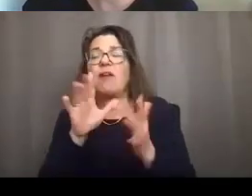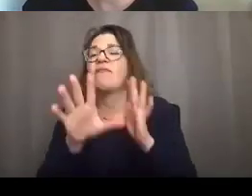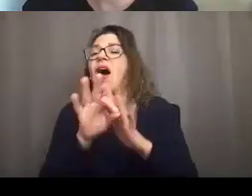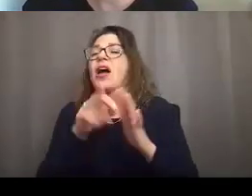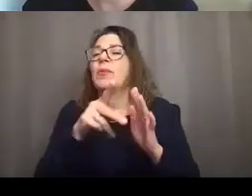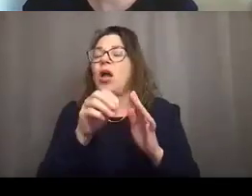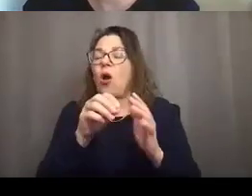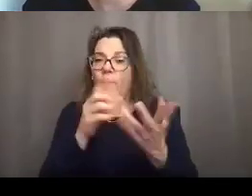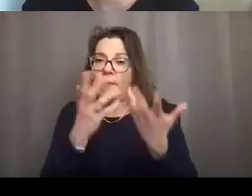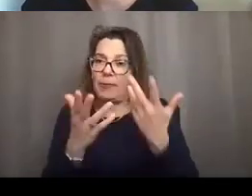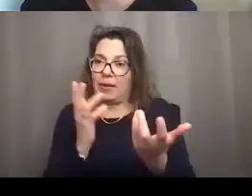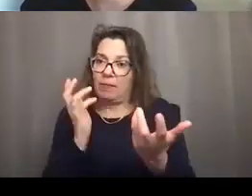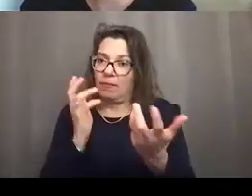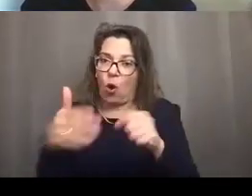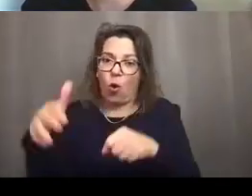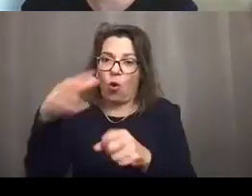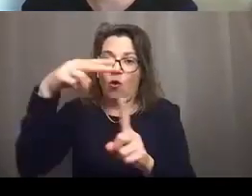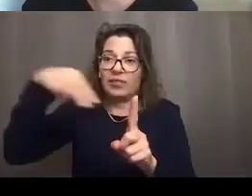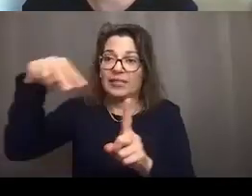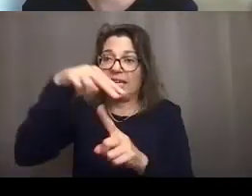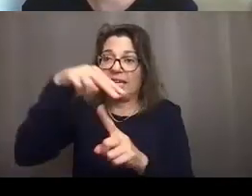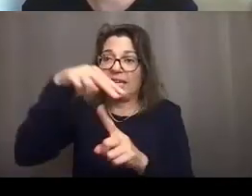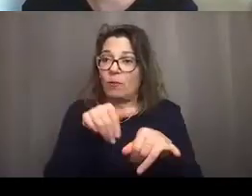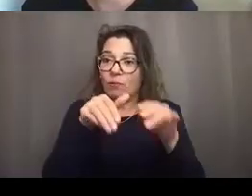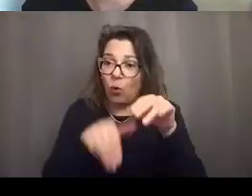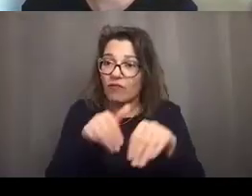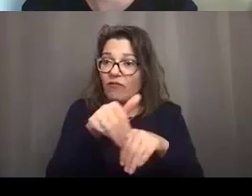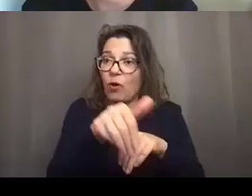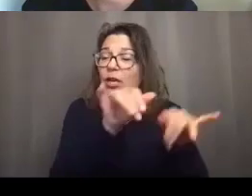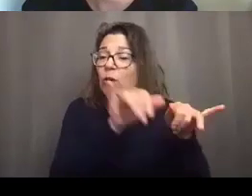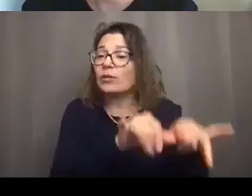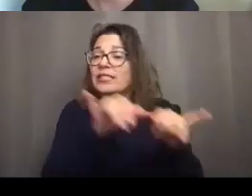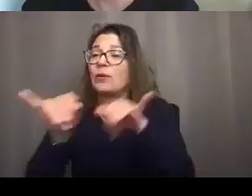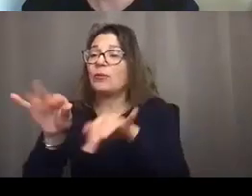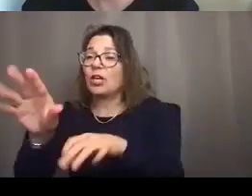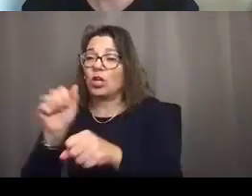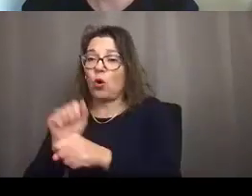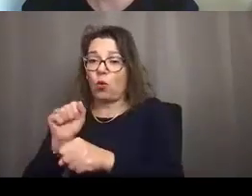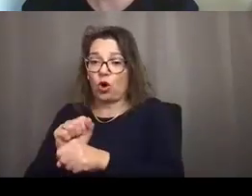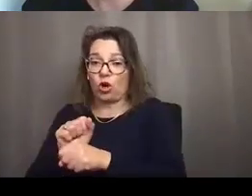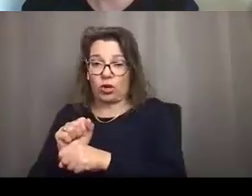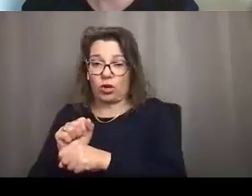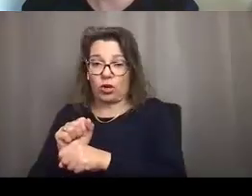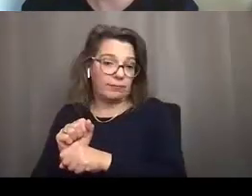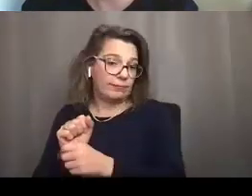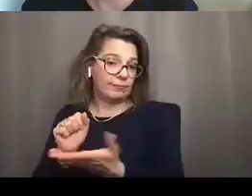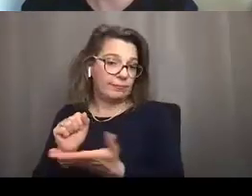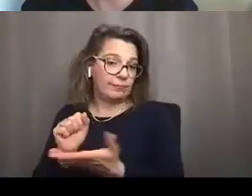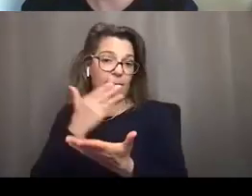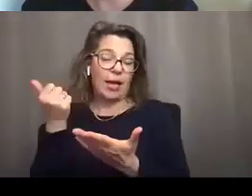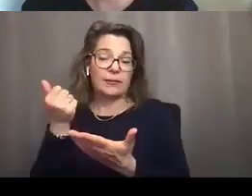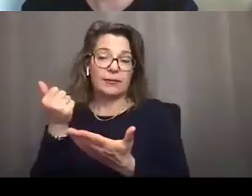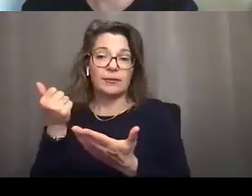who oversees a portfolio similar to what you're working on. And I would say that's going to be the best first step